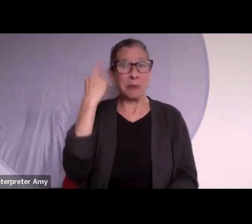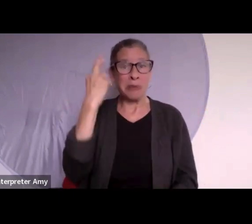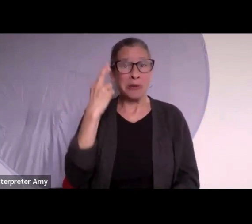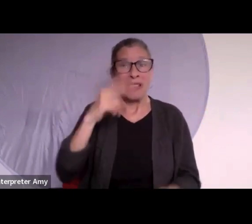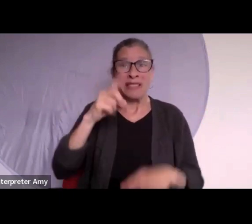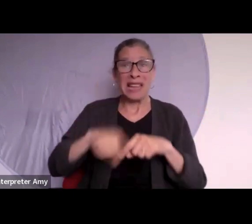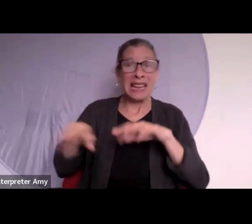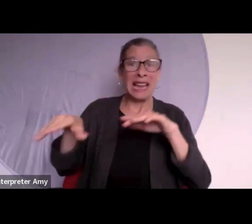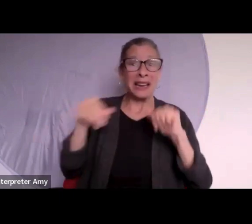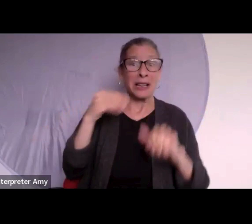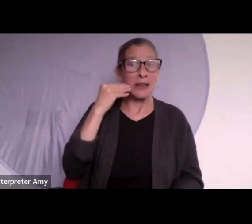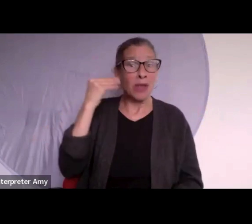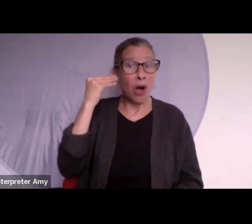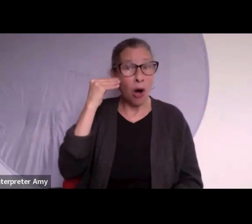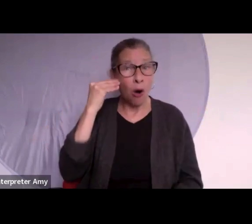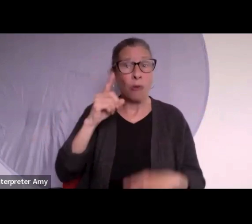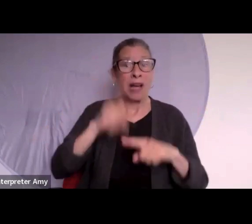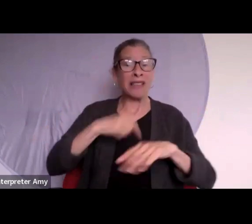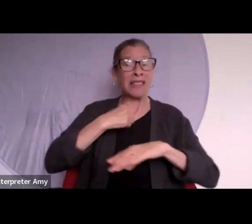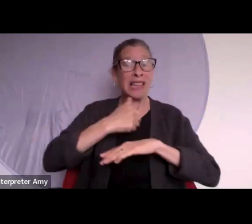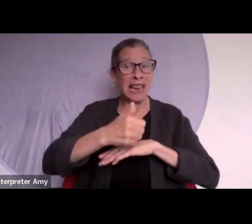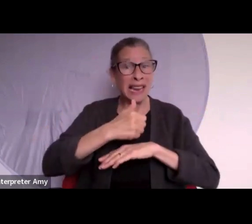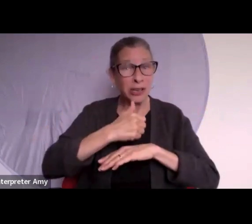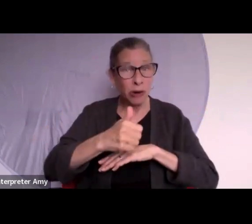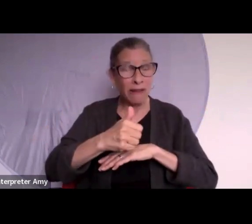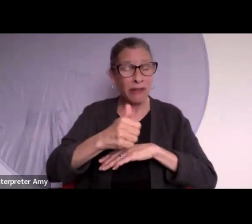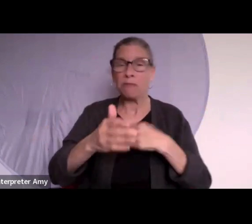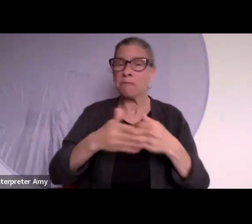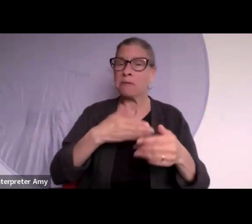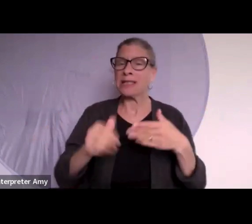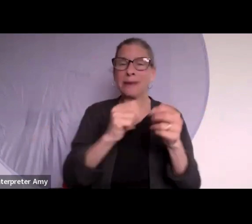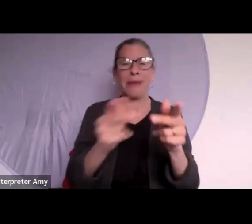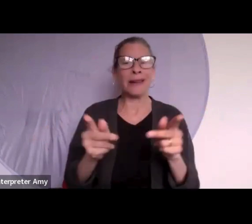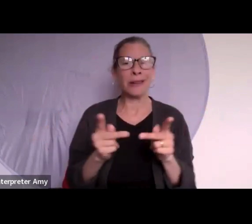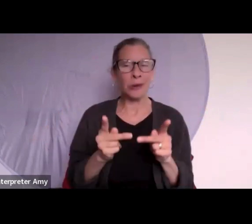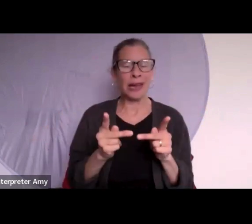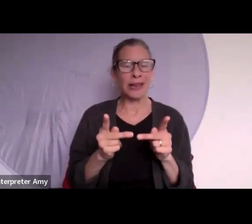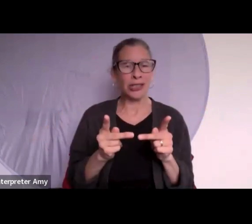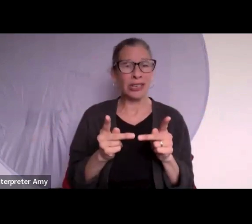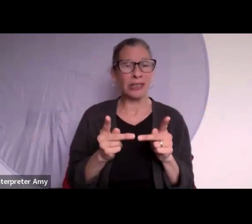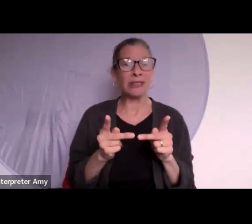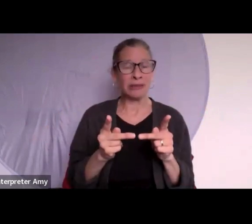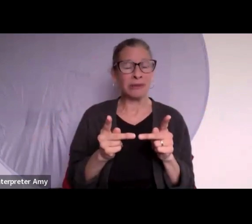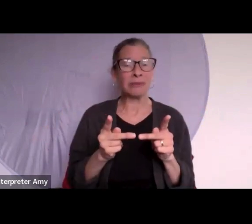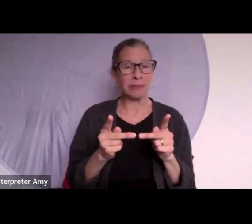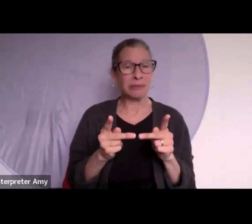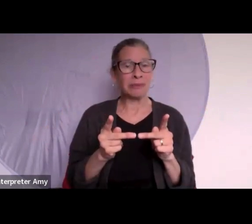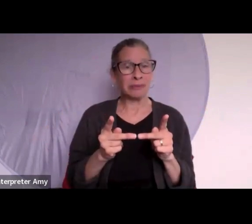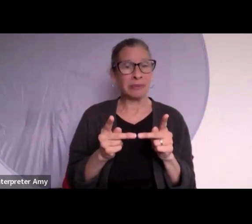they can't get to Reelabilities in whatever locations we weren't we weren't absolutely everywhere. And that means that